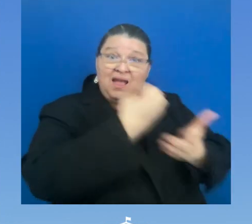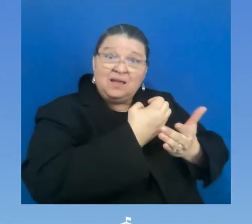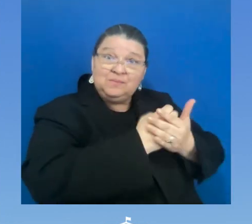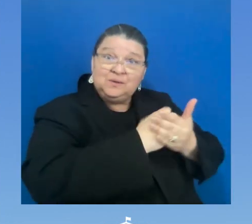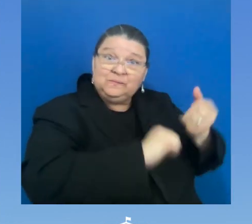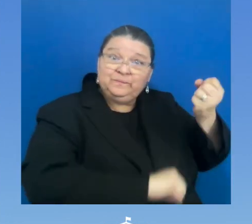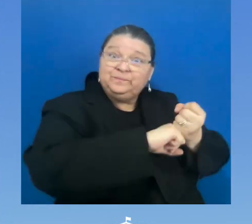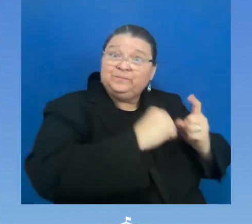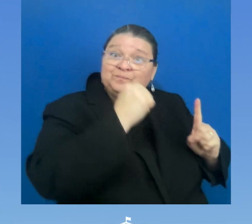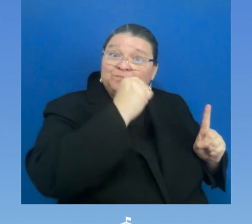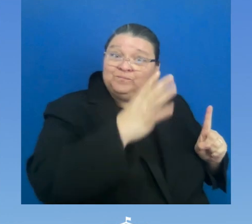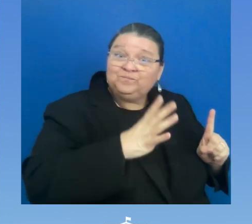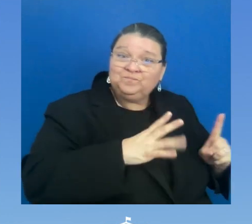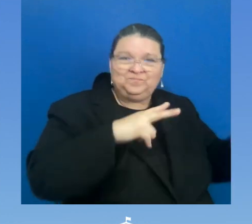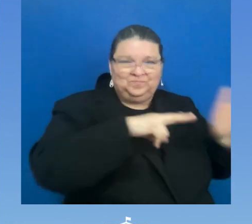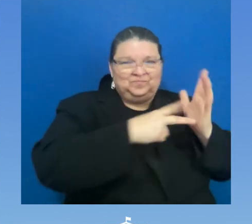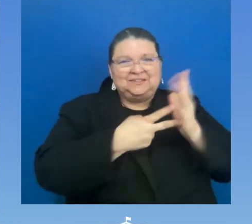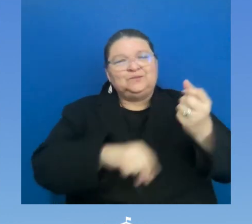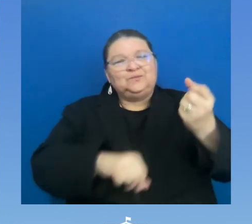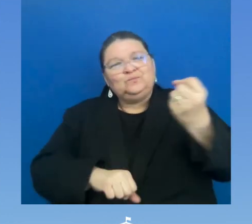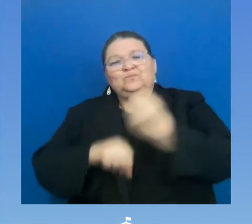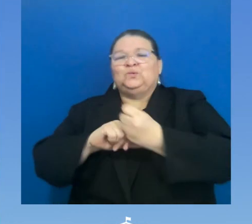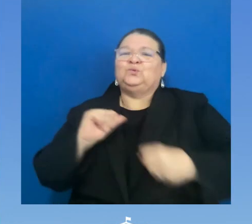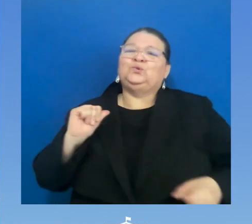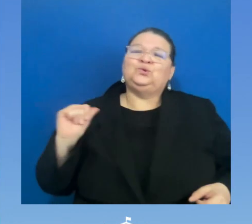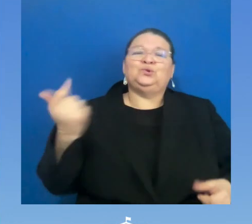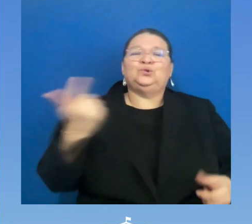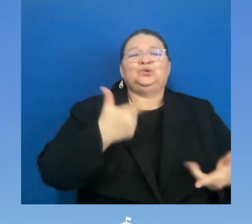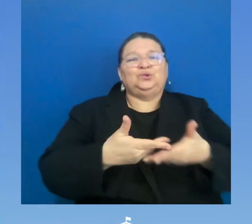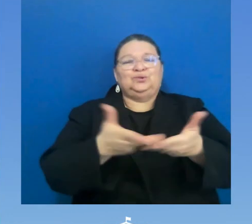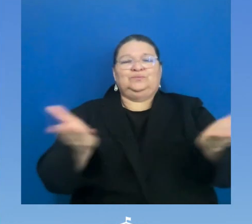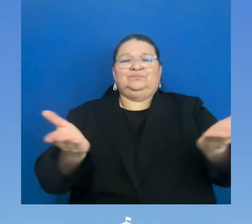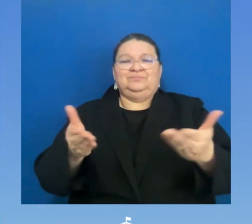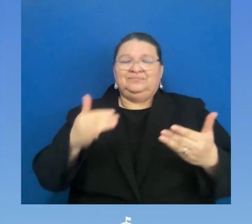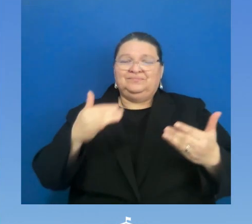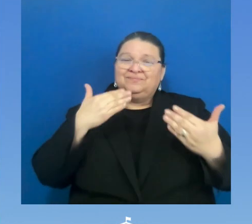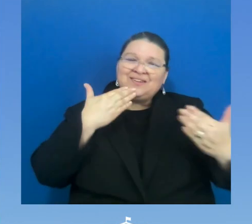I thank you all -- all the leaders who are here. And let us continue with this important work